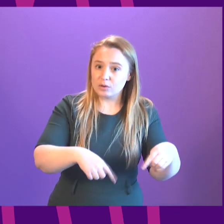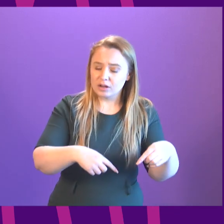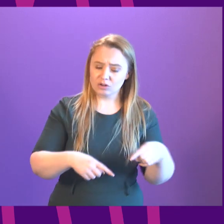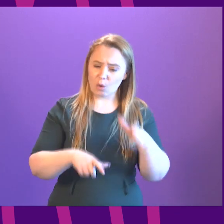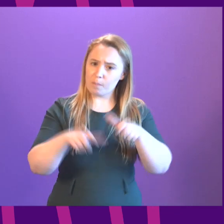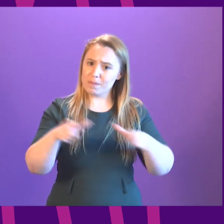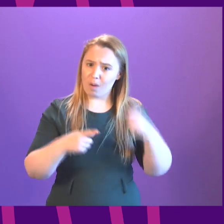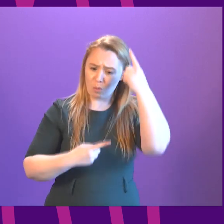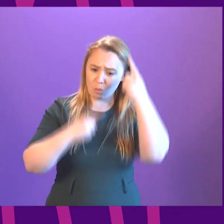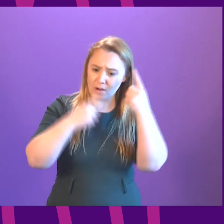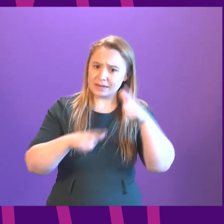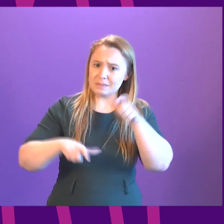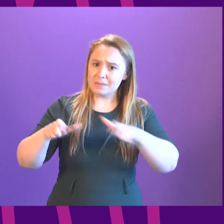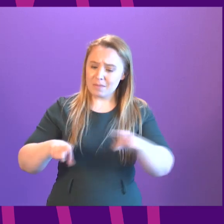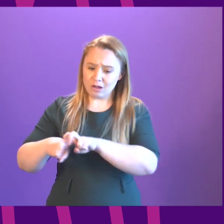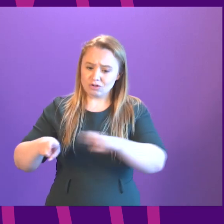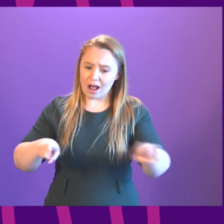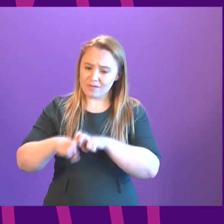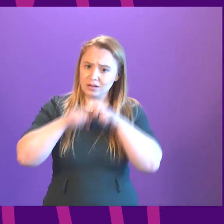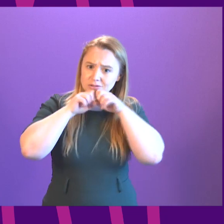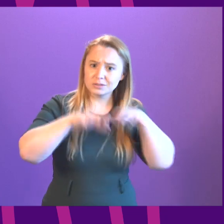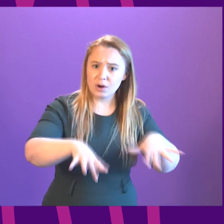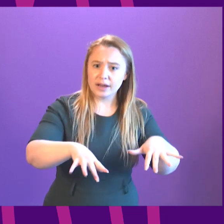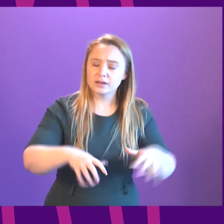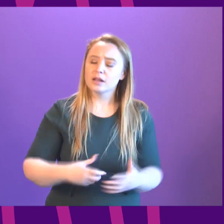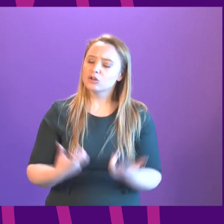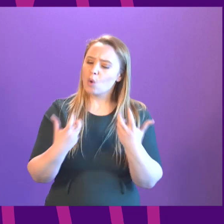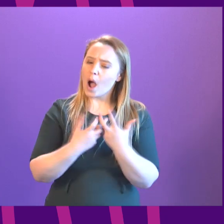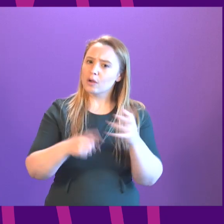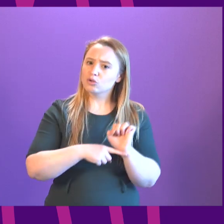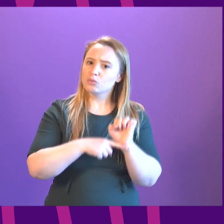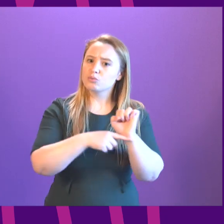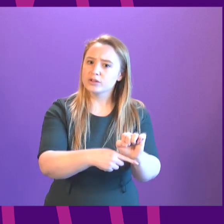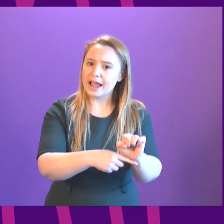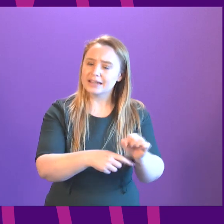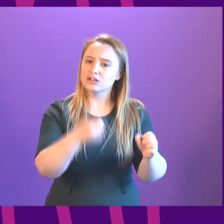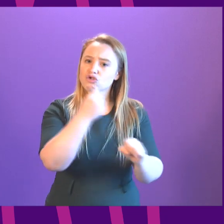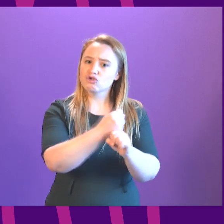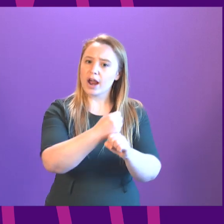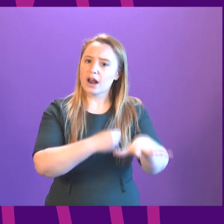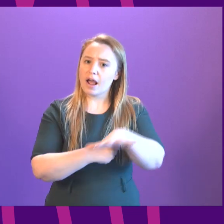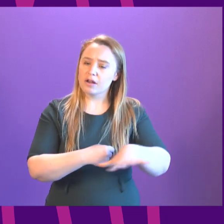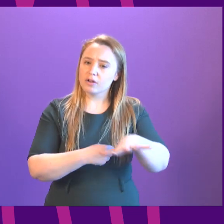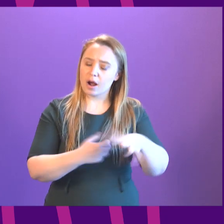to level 4 across Scotland will protect my constituents in the Gretna area? Given that